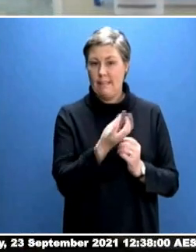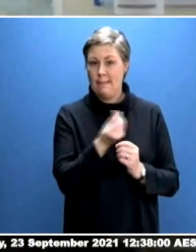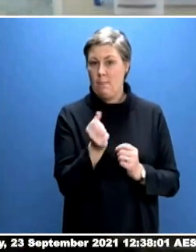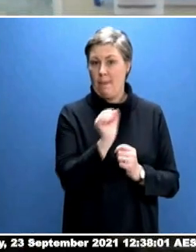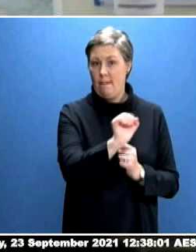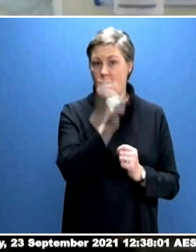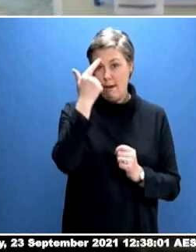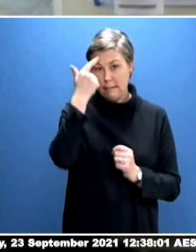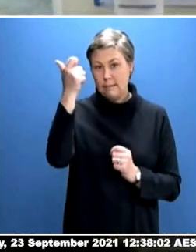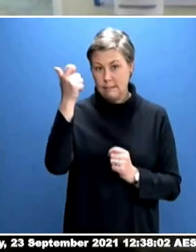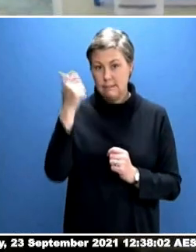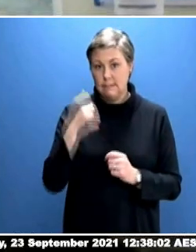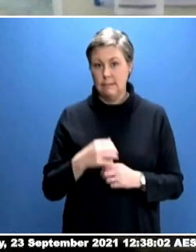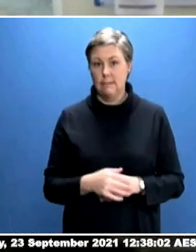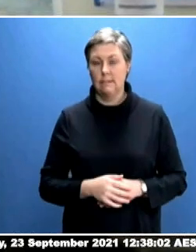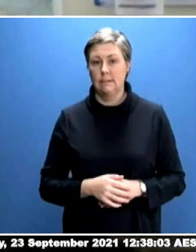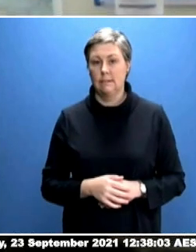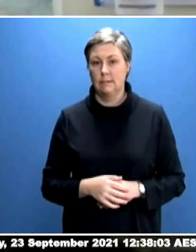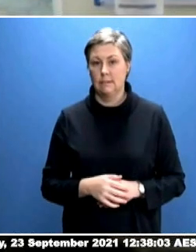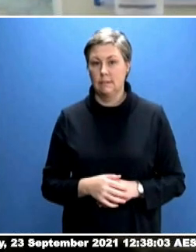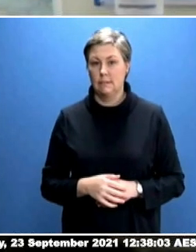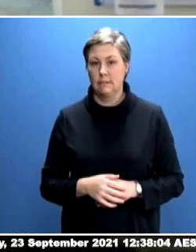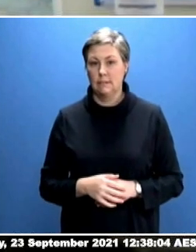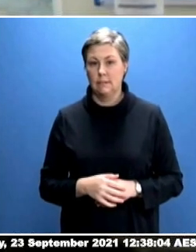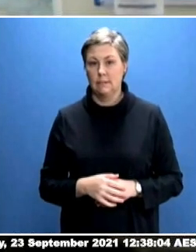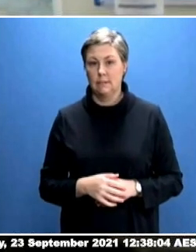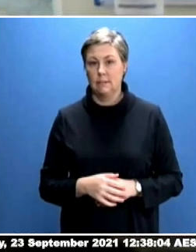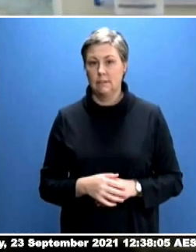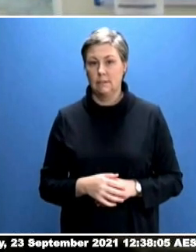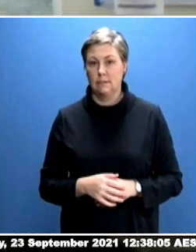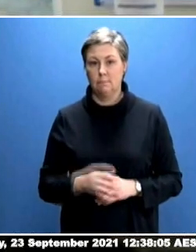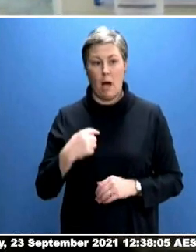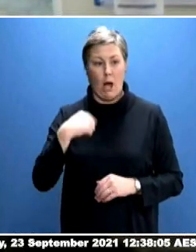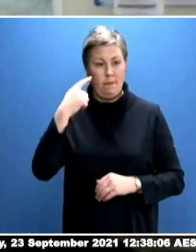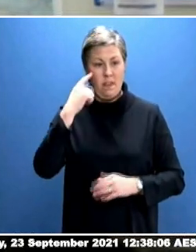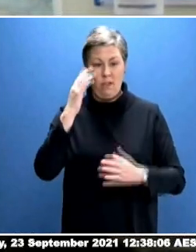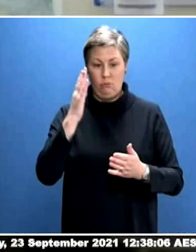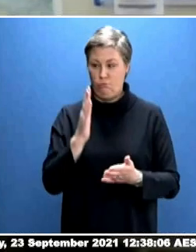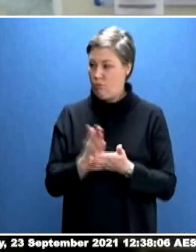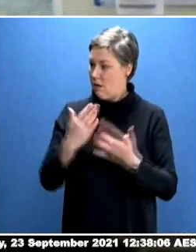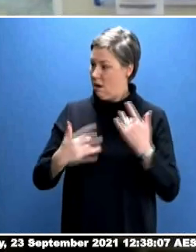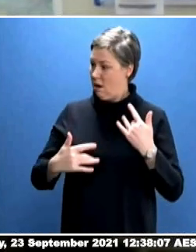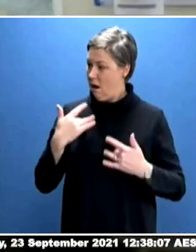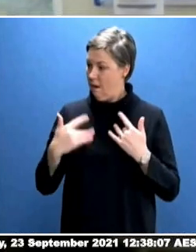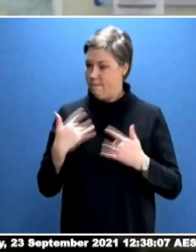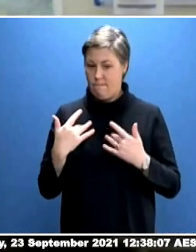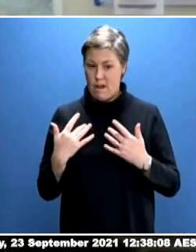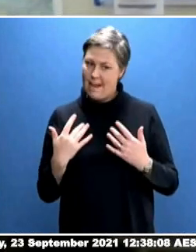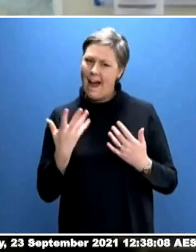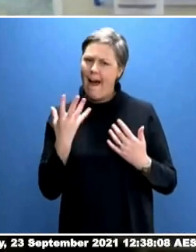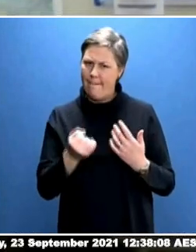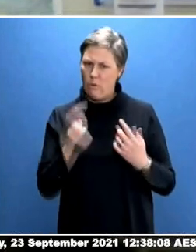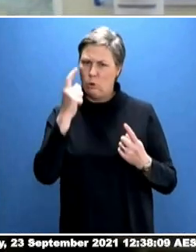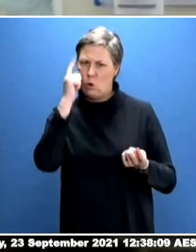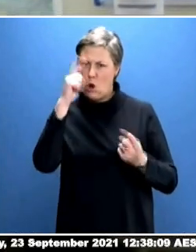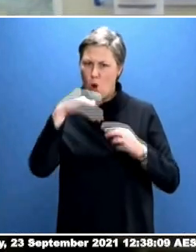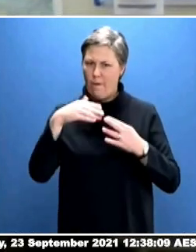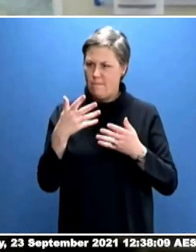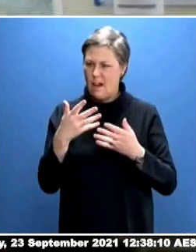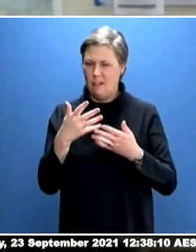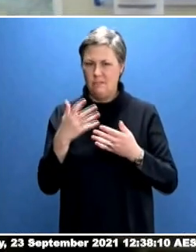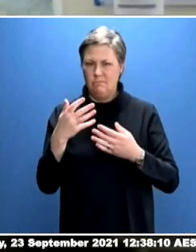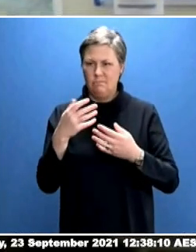to that, in practice there seems to be some concerns, and I think the independent